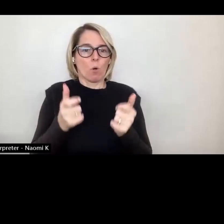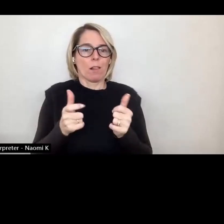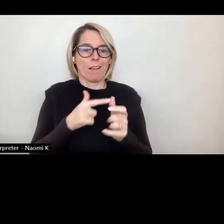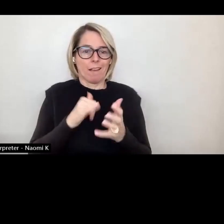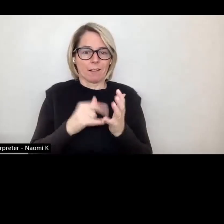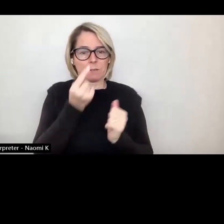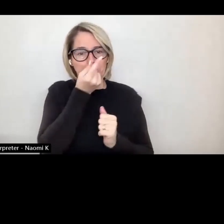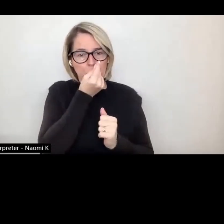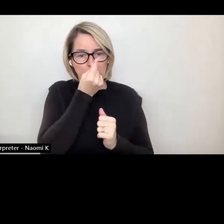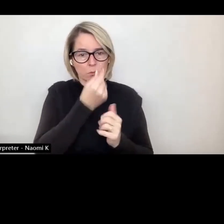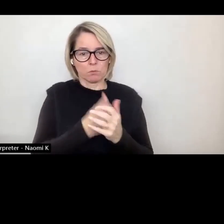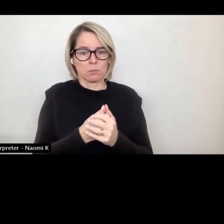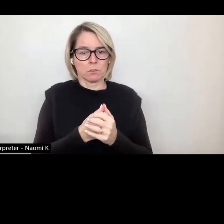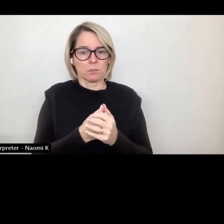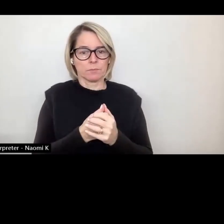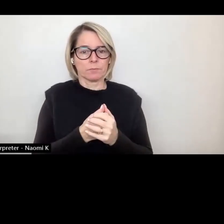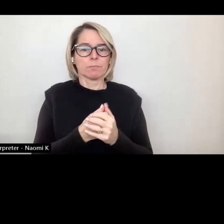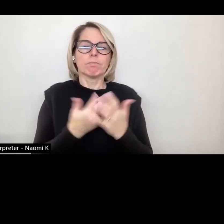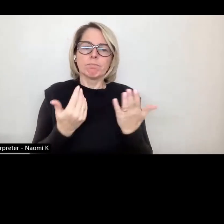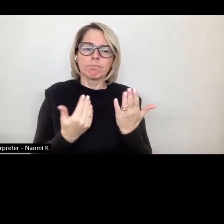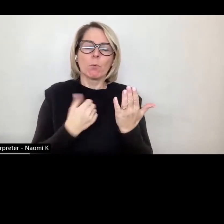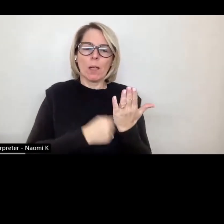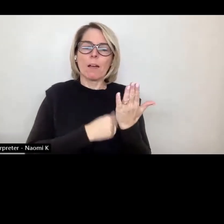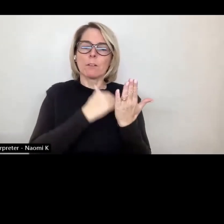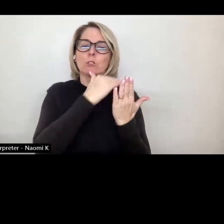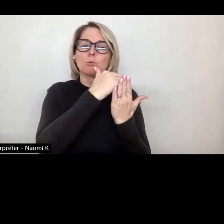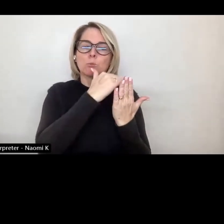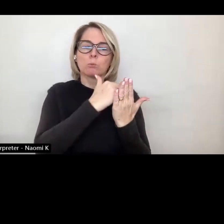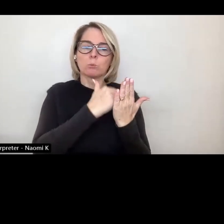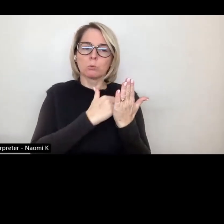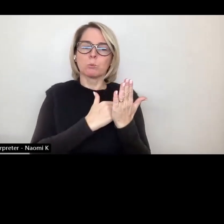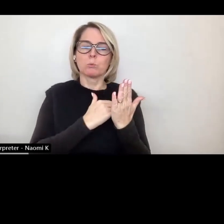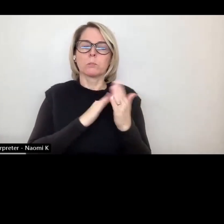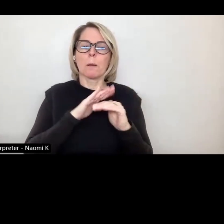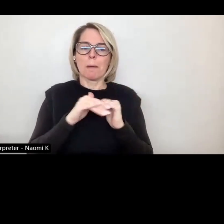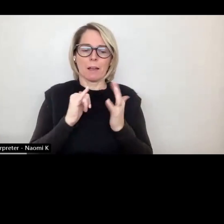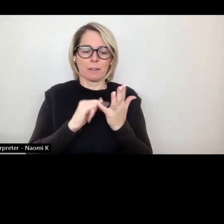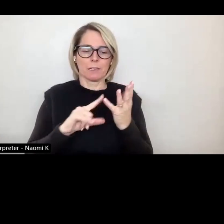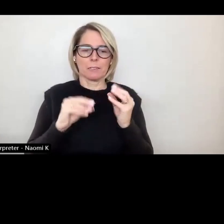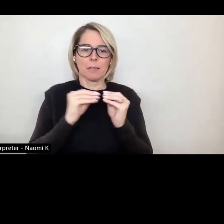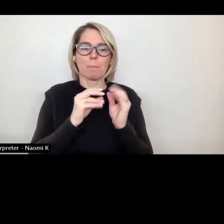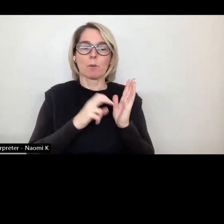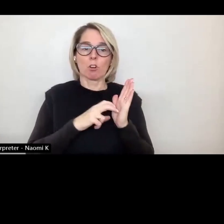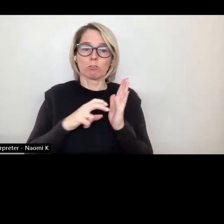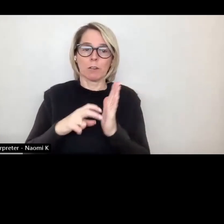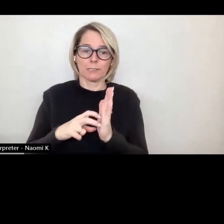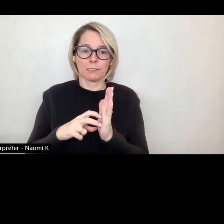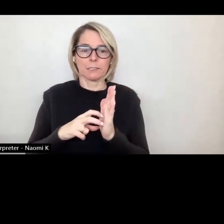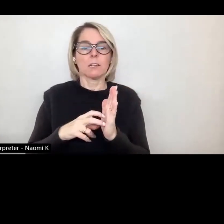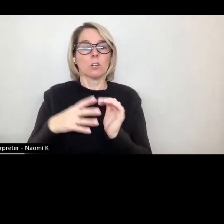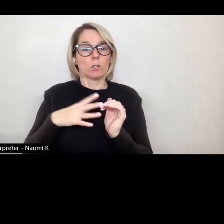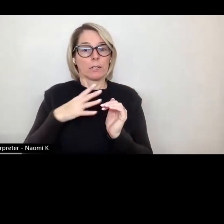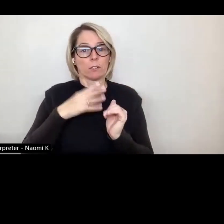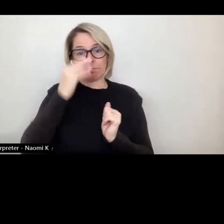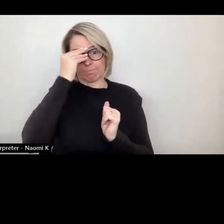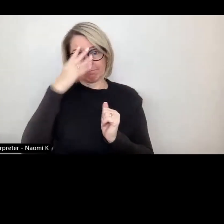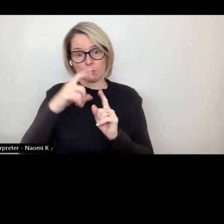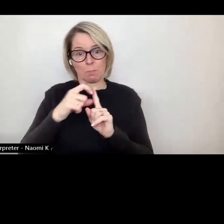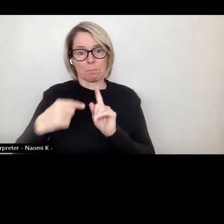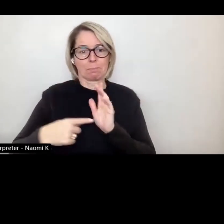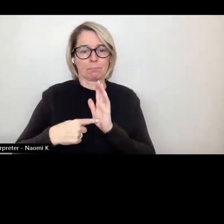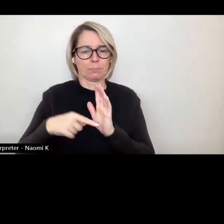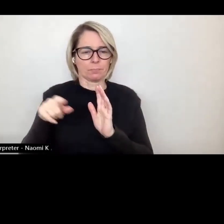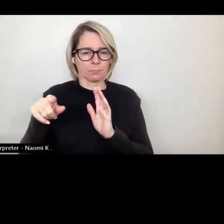Subcontracting arrangements will need, you'll need to inform the department and have those approved.